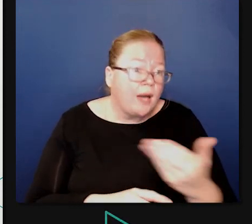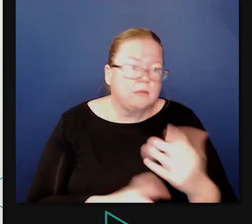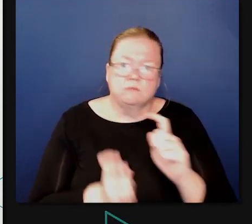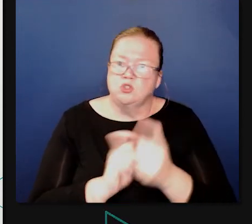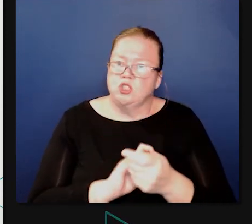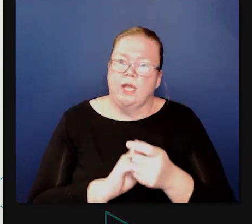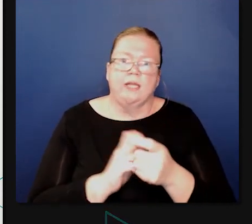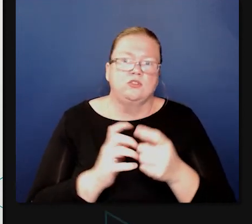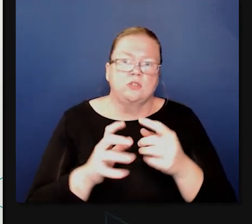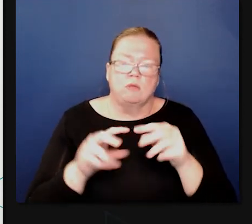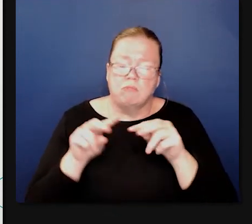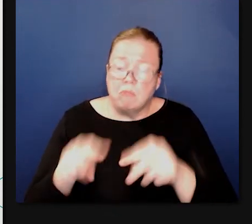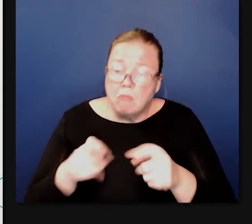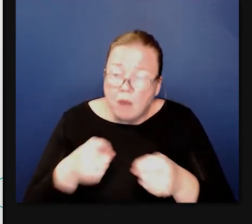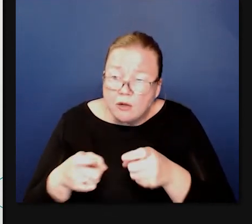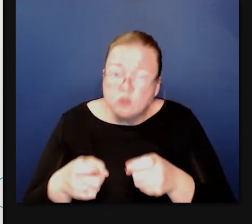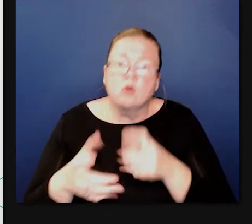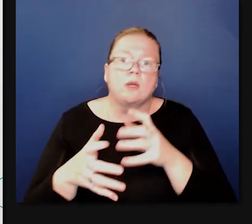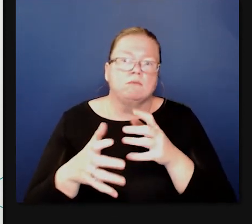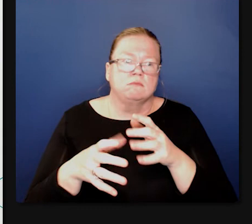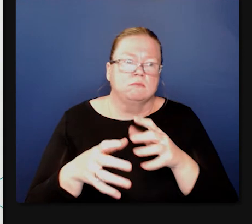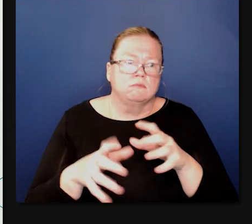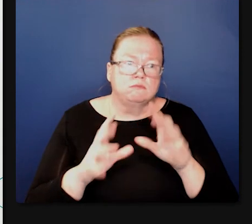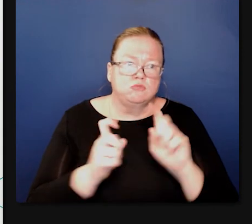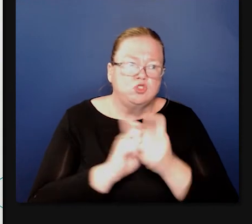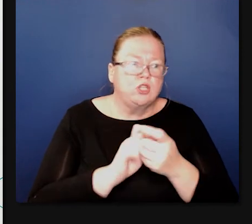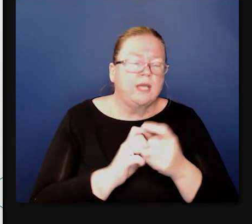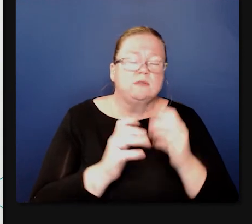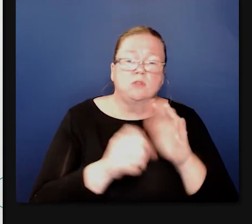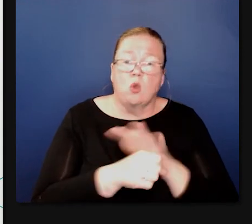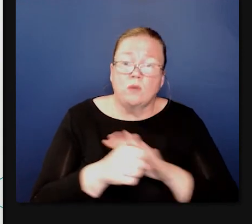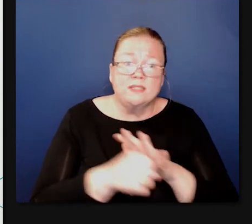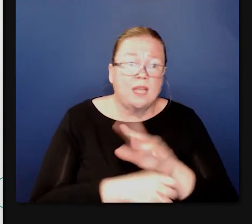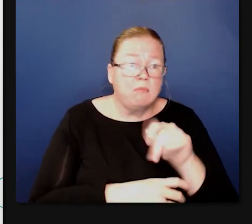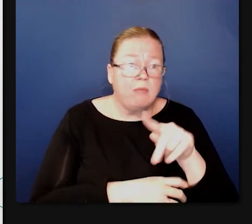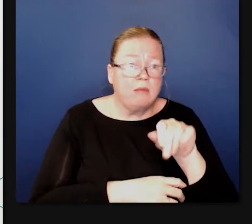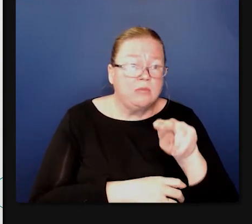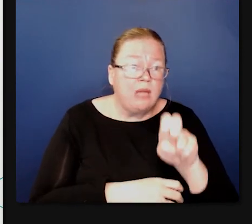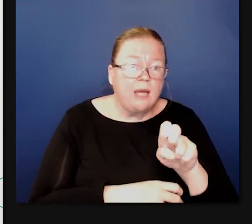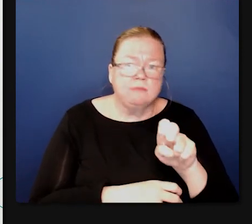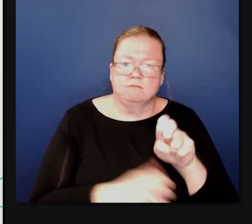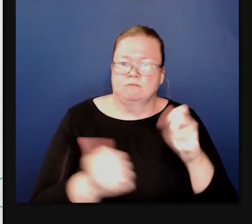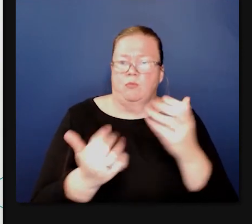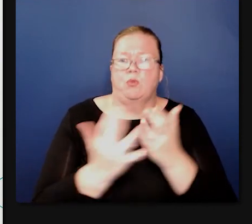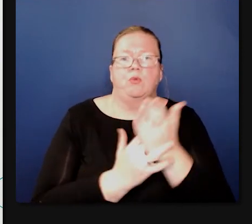such as changing in moderation state, updating localization pipelines, all of this can be done through here.